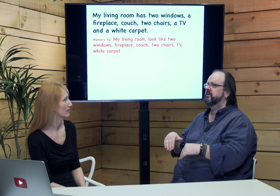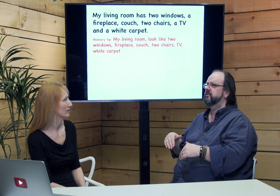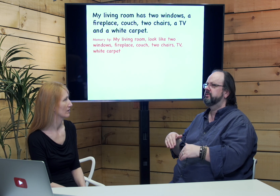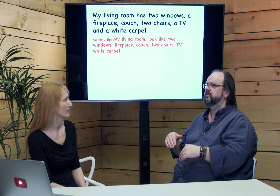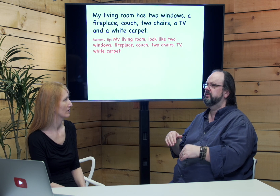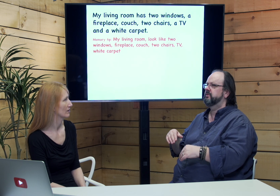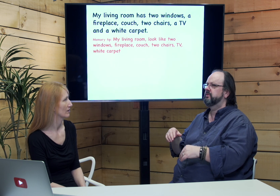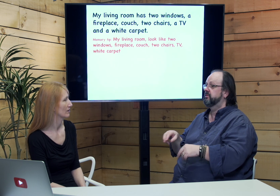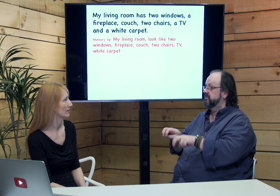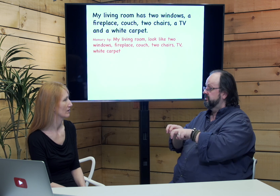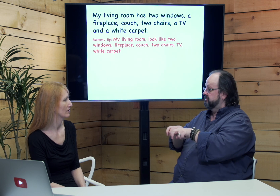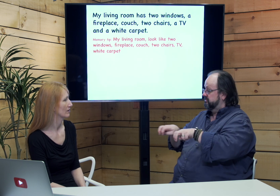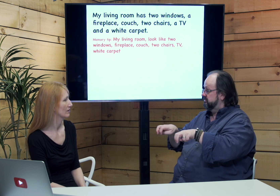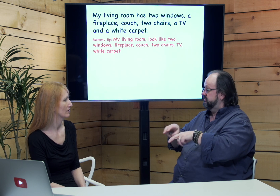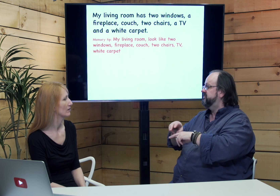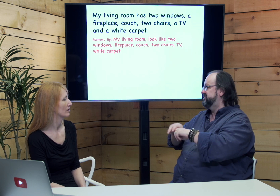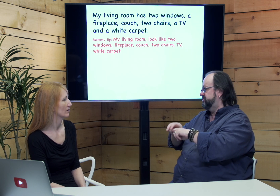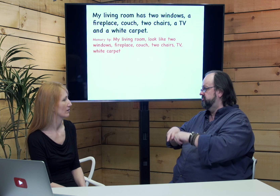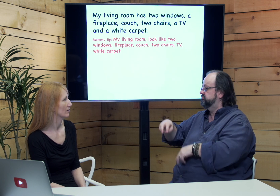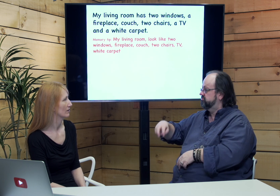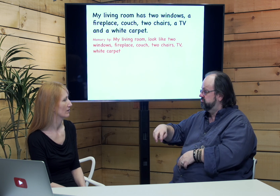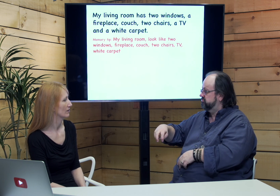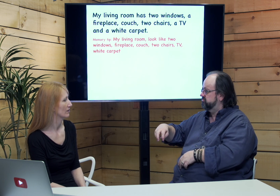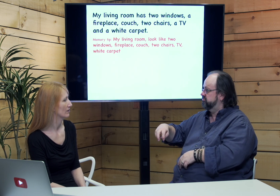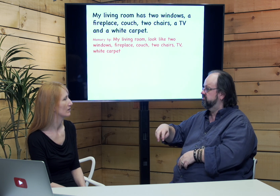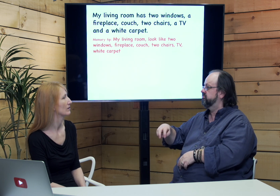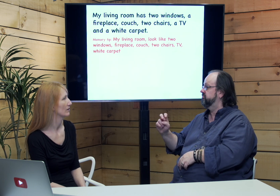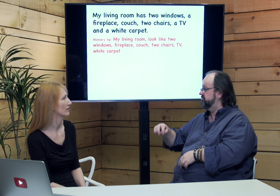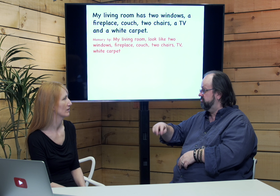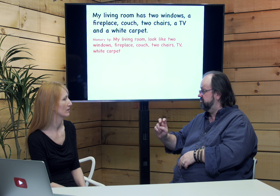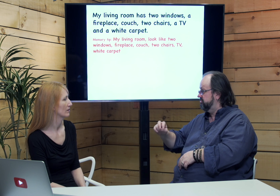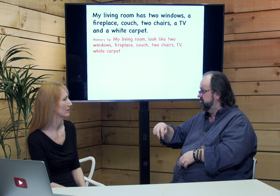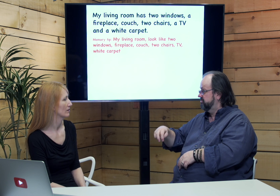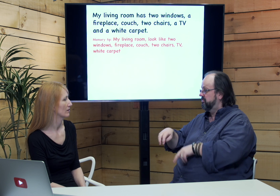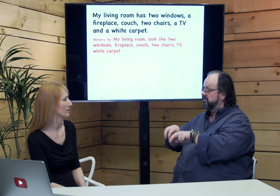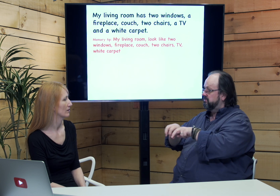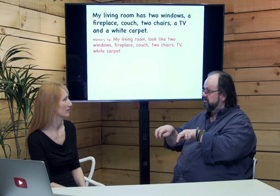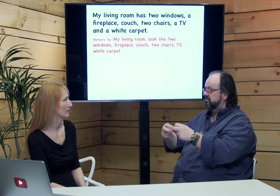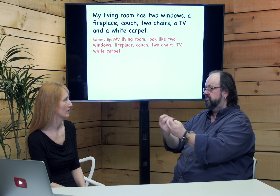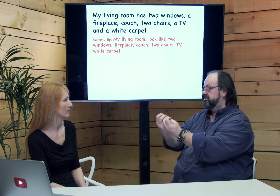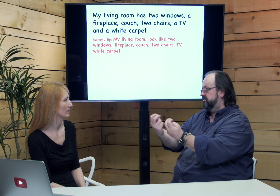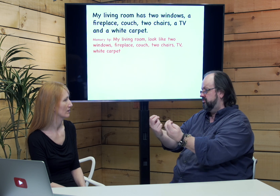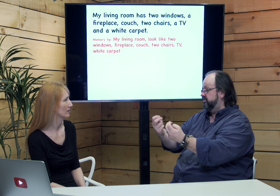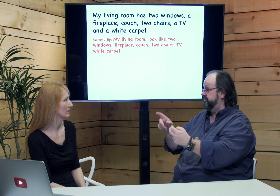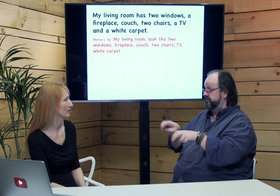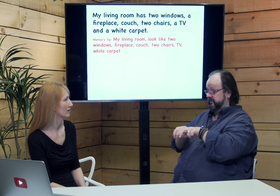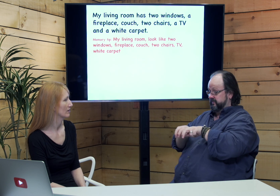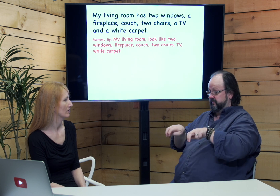Another hand shape is this one, used for things like chairs rocking chair couch